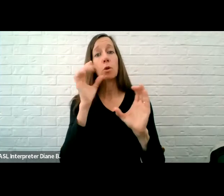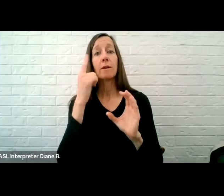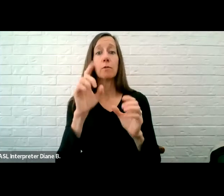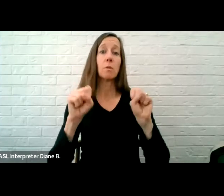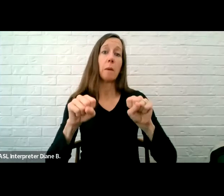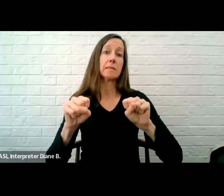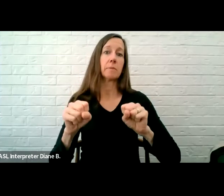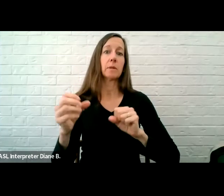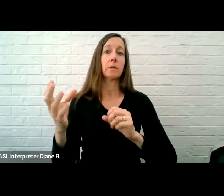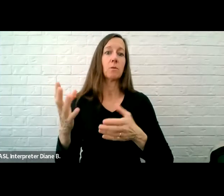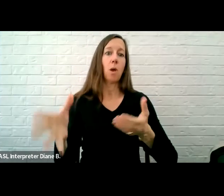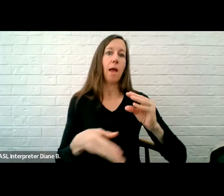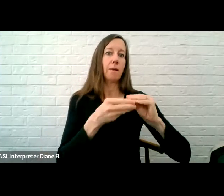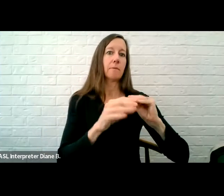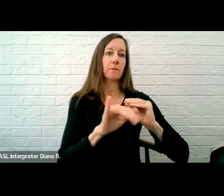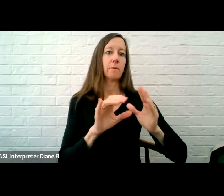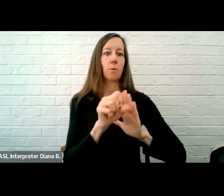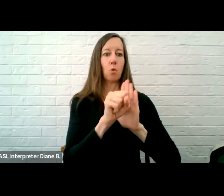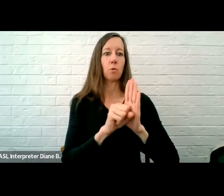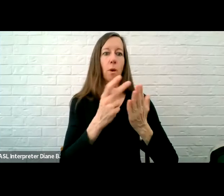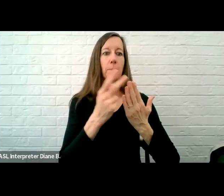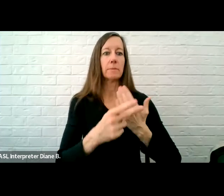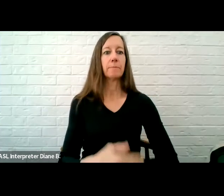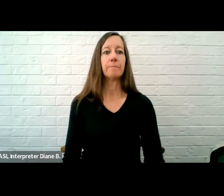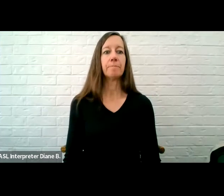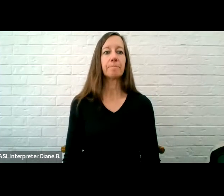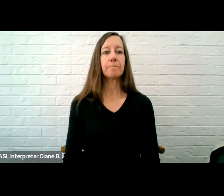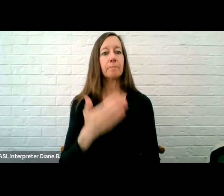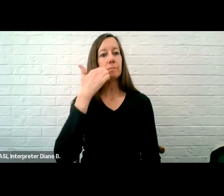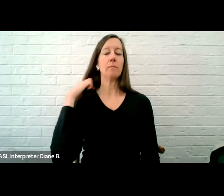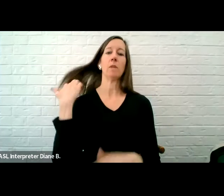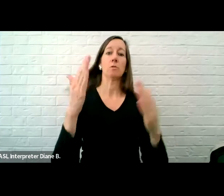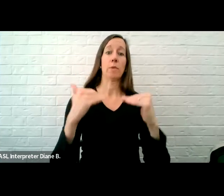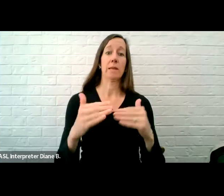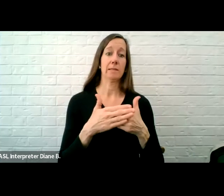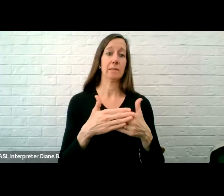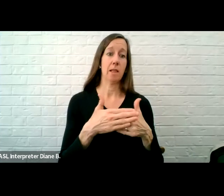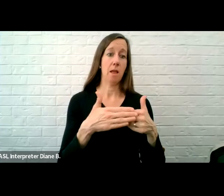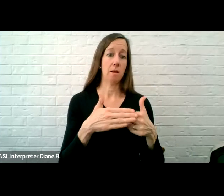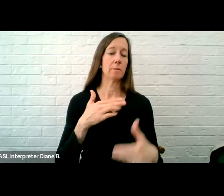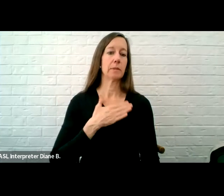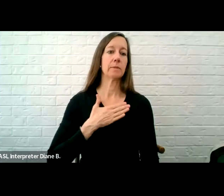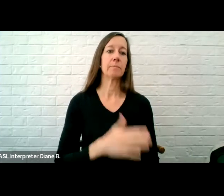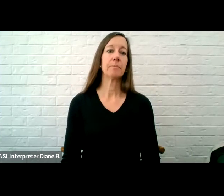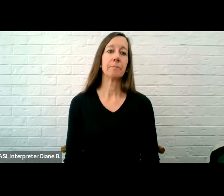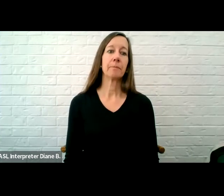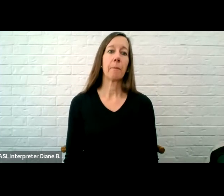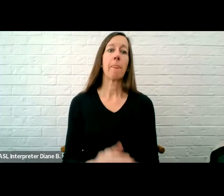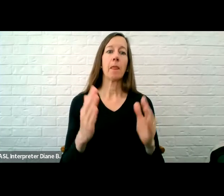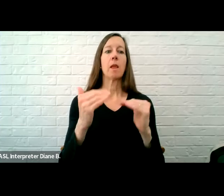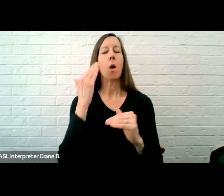We also know that several State agencies are working with organizations whose sole purpose